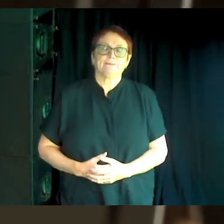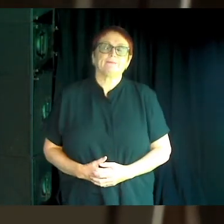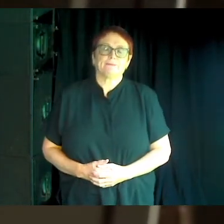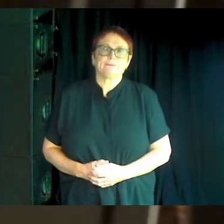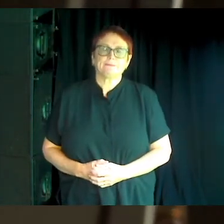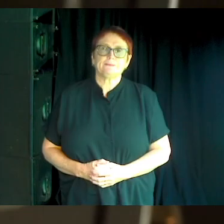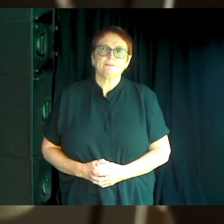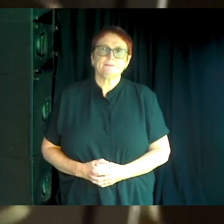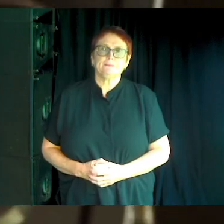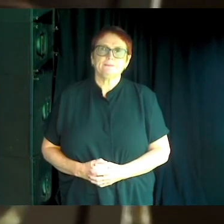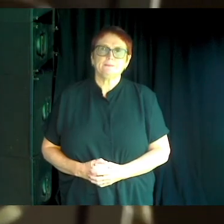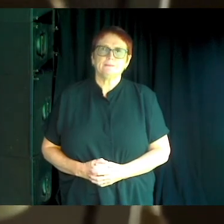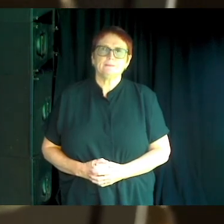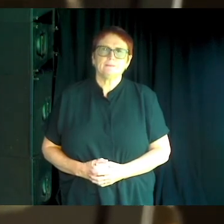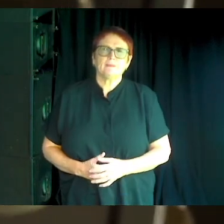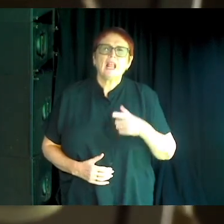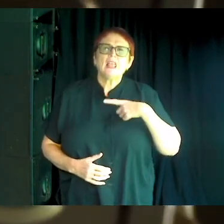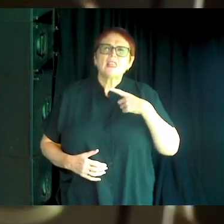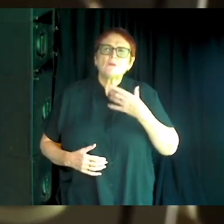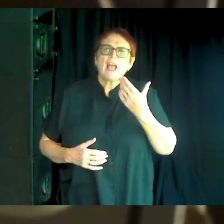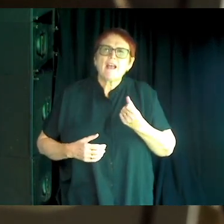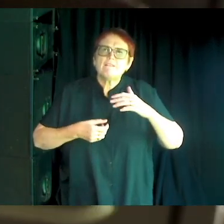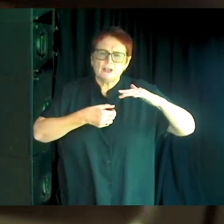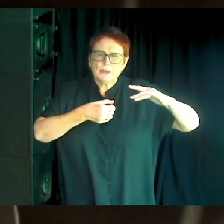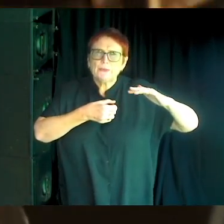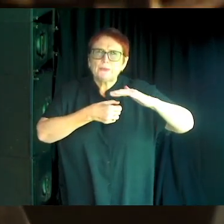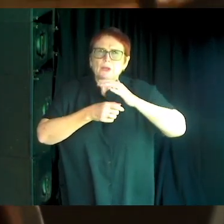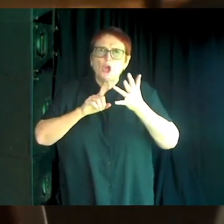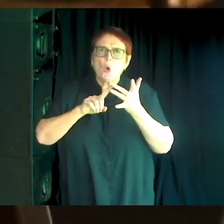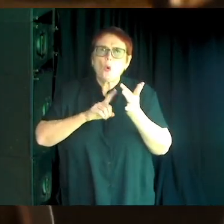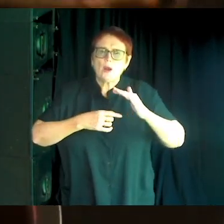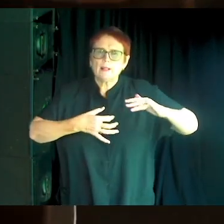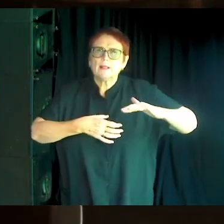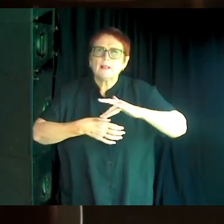and that's why the curry has the kind of oil layer at the top yes that is what you want